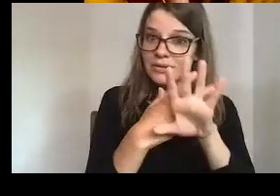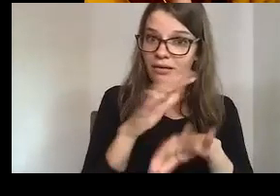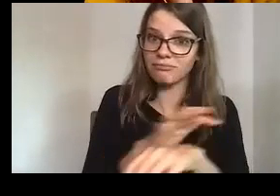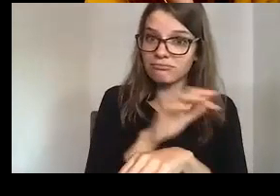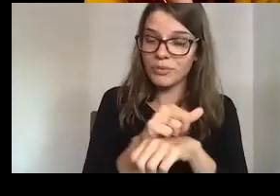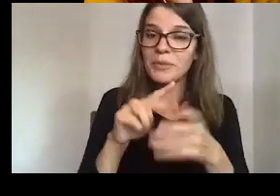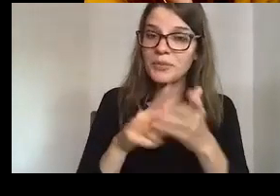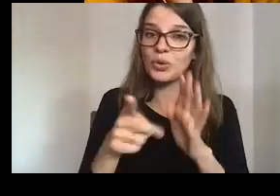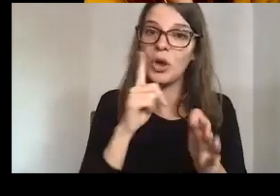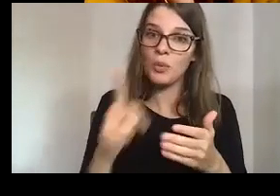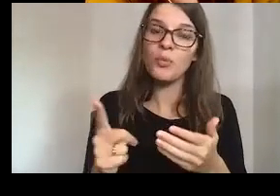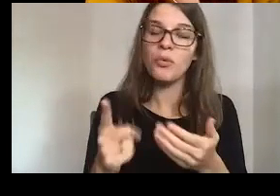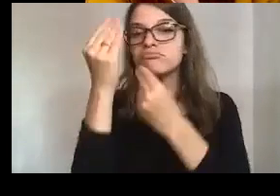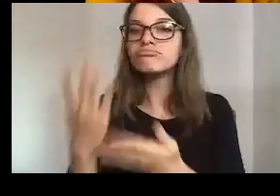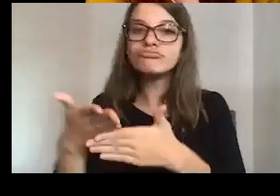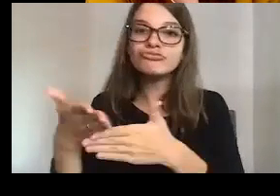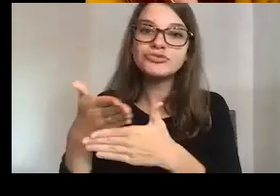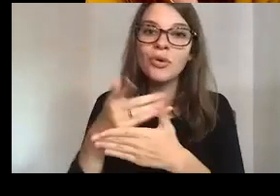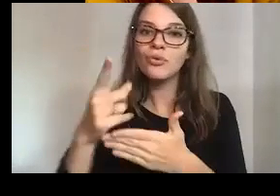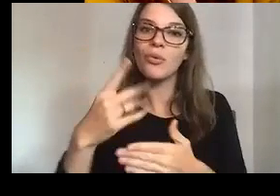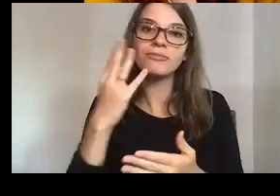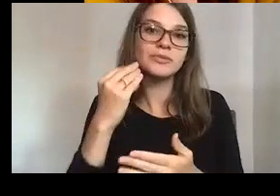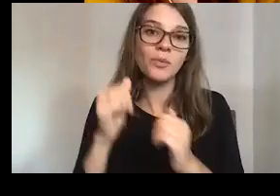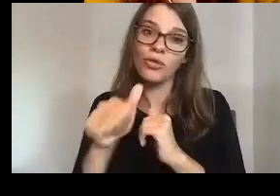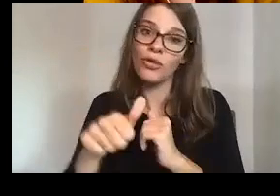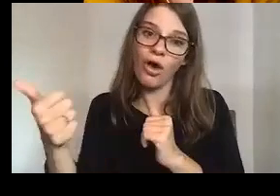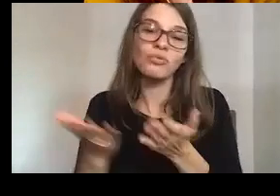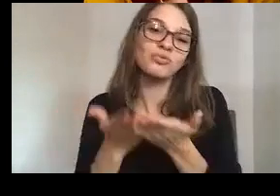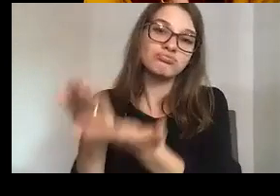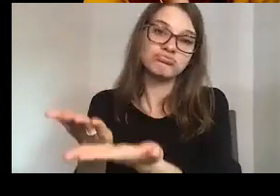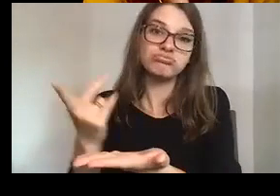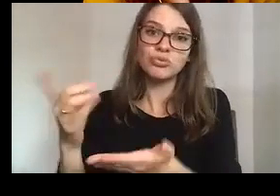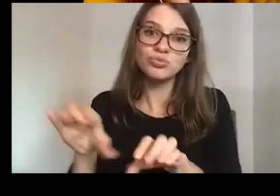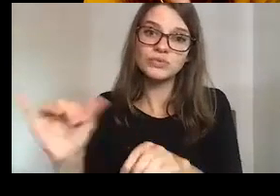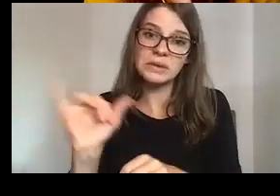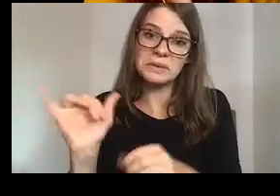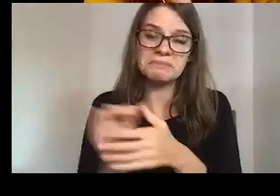a step further and tell someone else to do it too but I think there's also things that as a